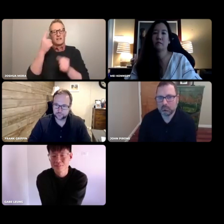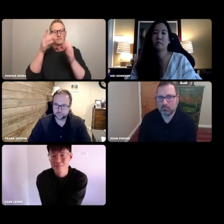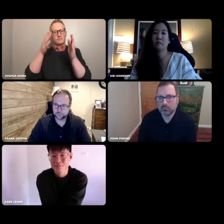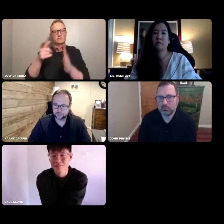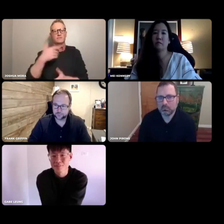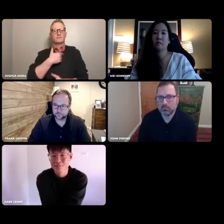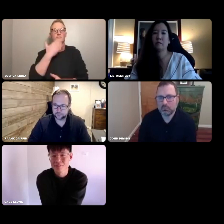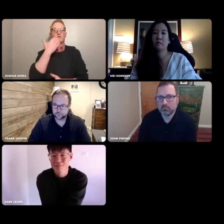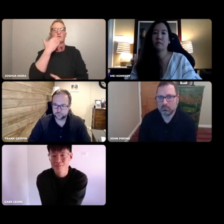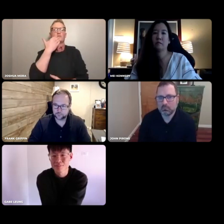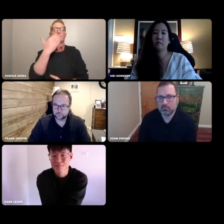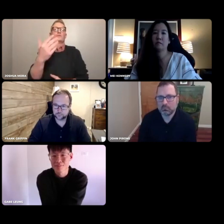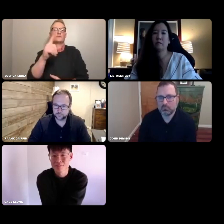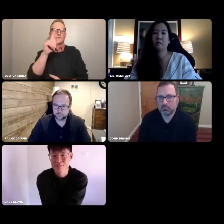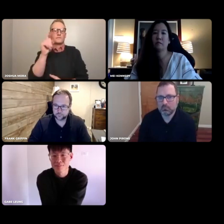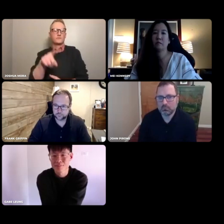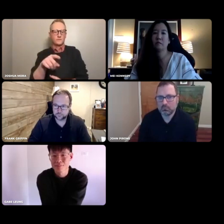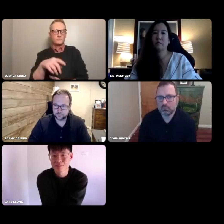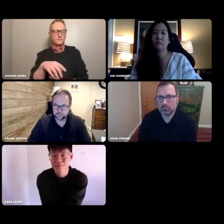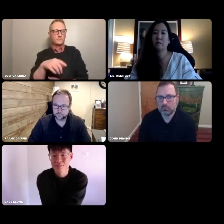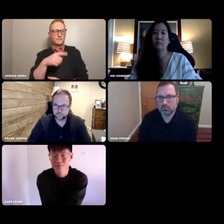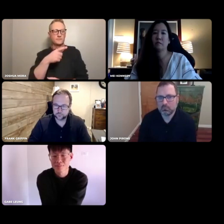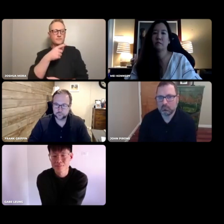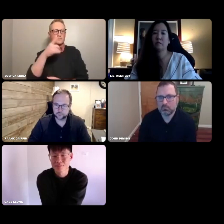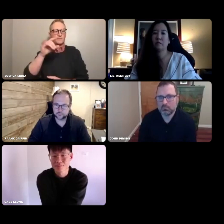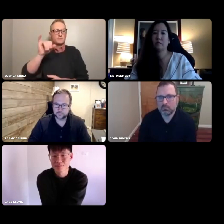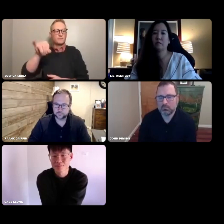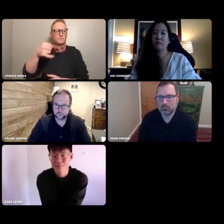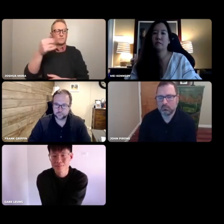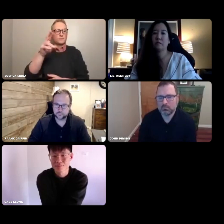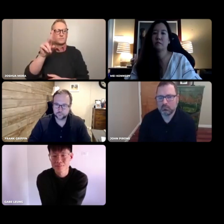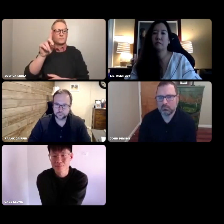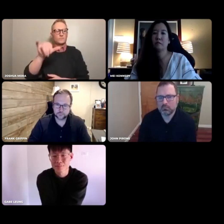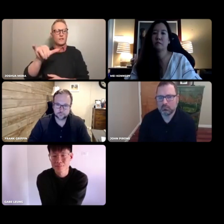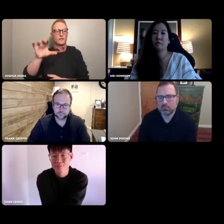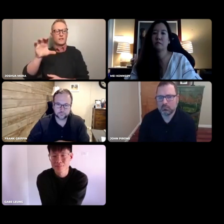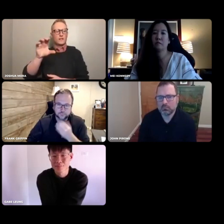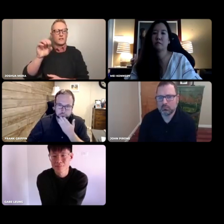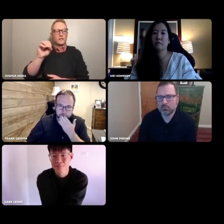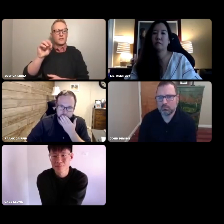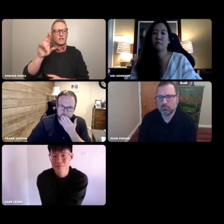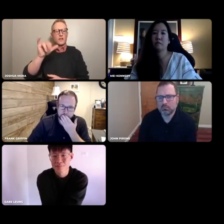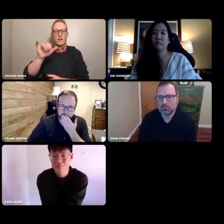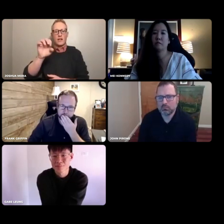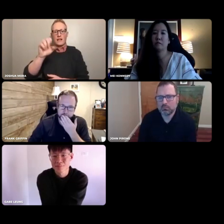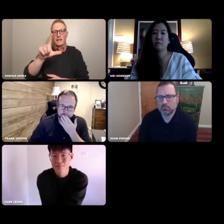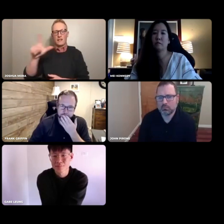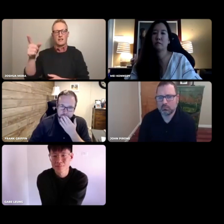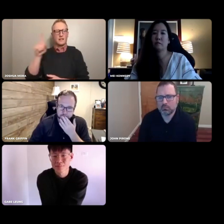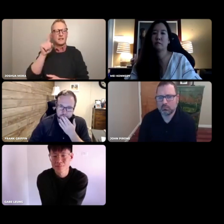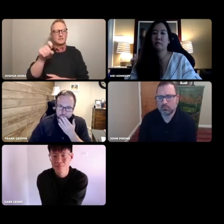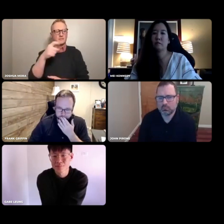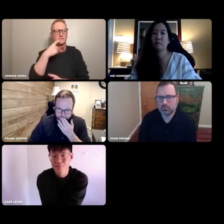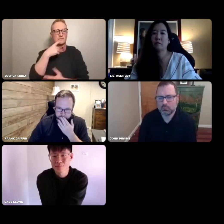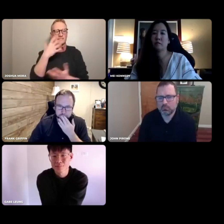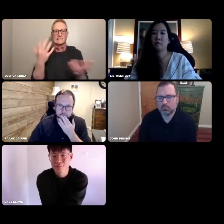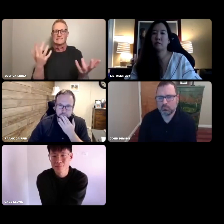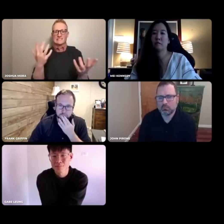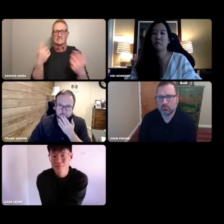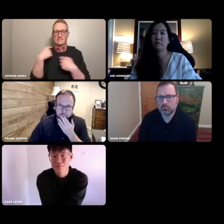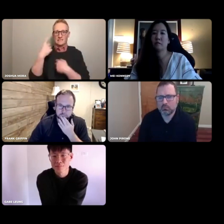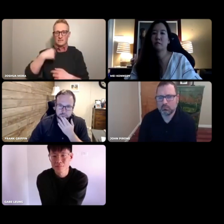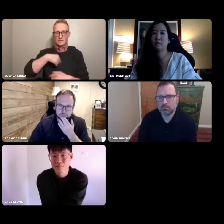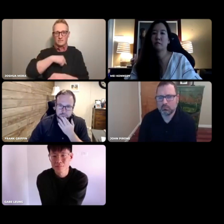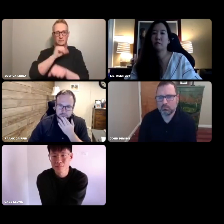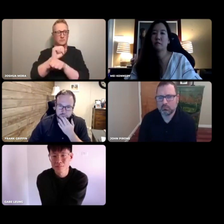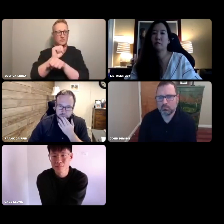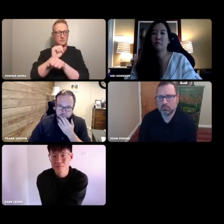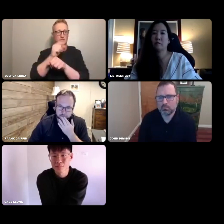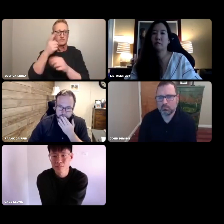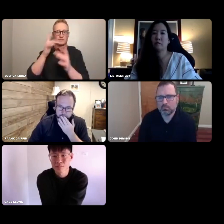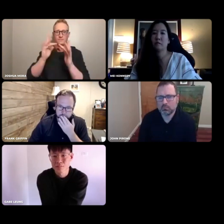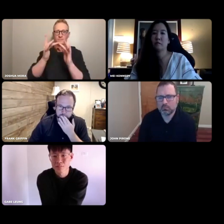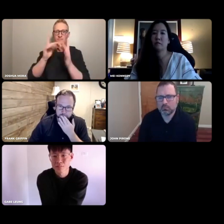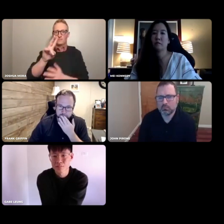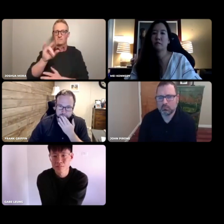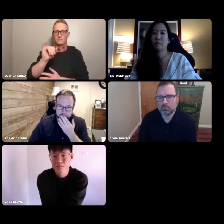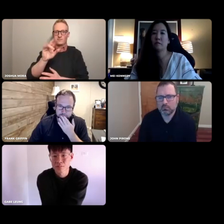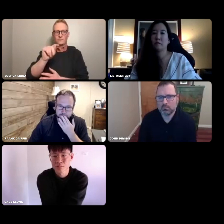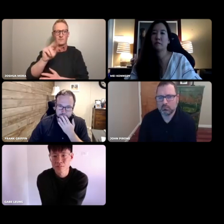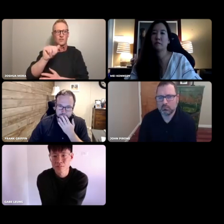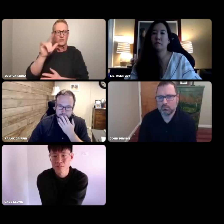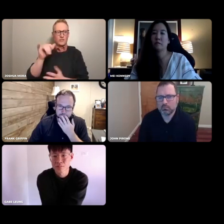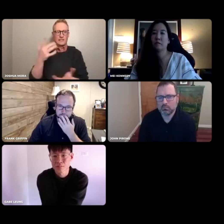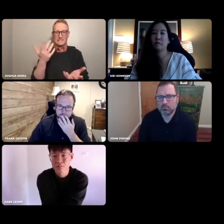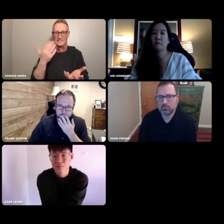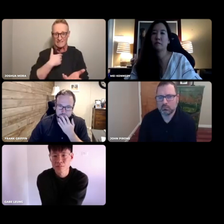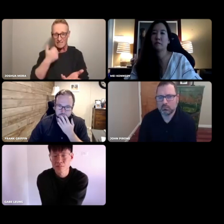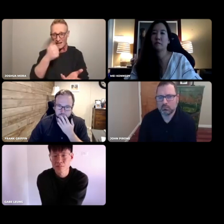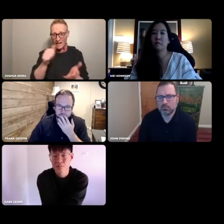In regard to stress, there's a good question: Since we've been working